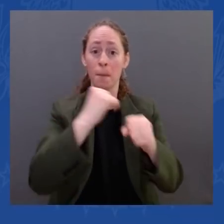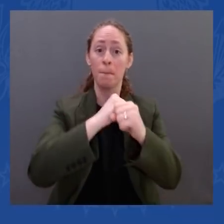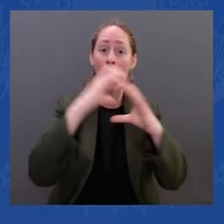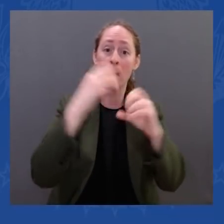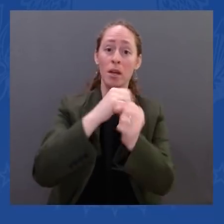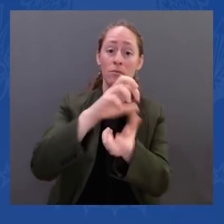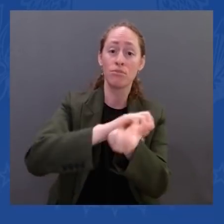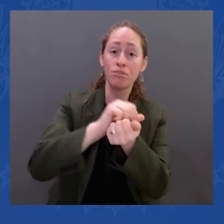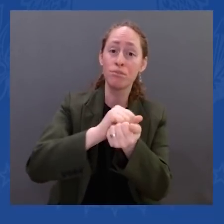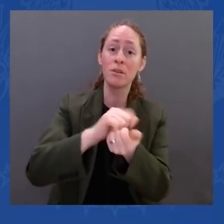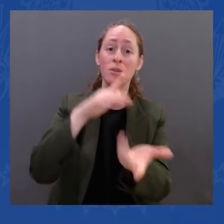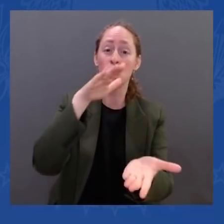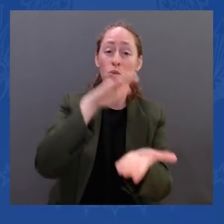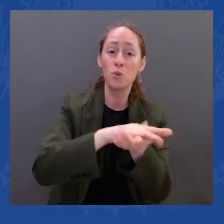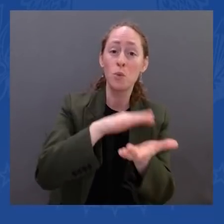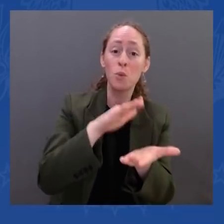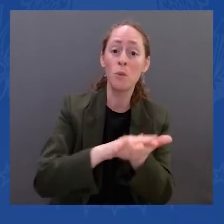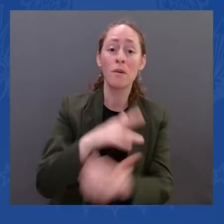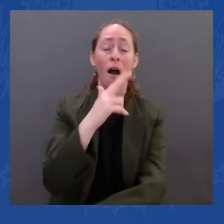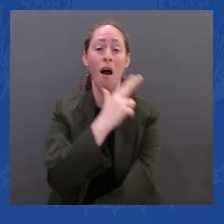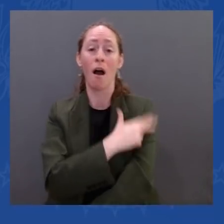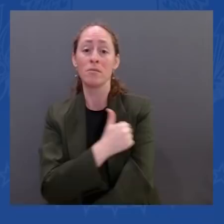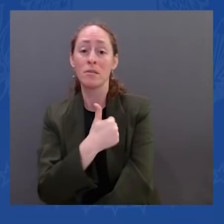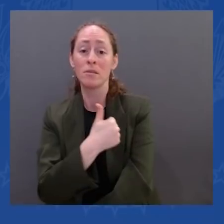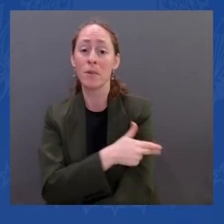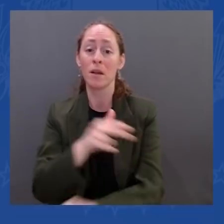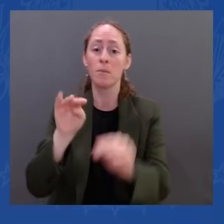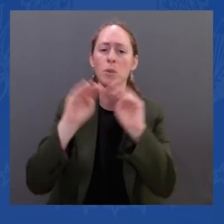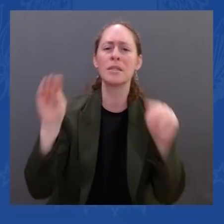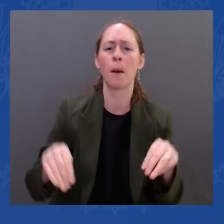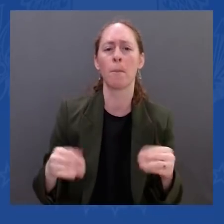blowing up all the museums. I believe what Putin is attempting to do